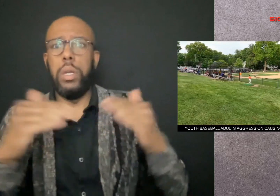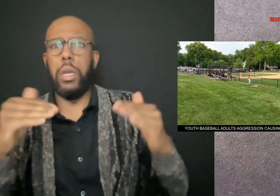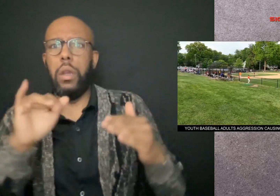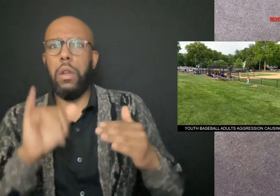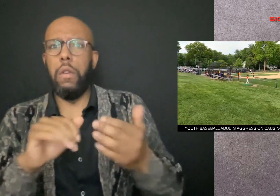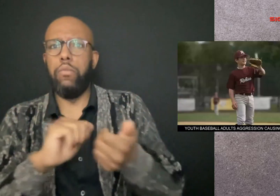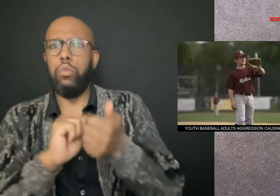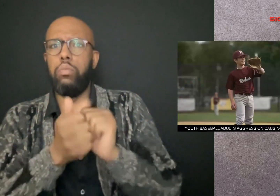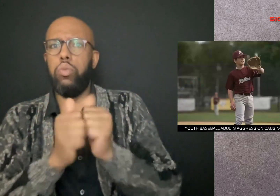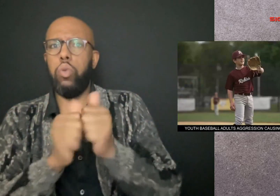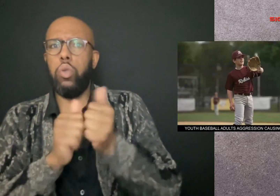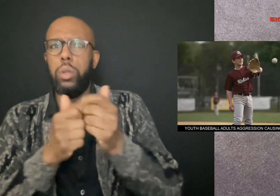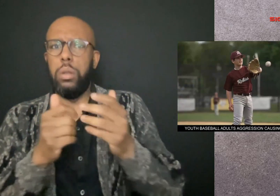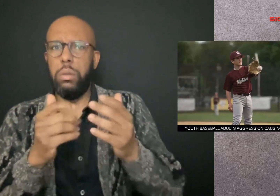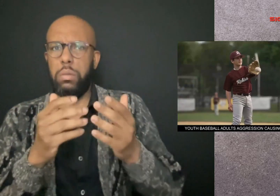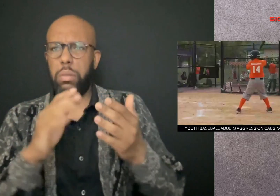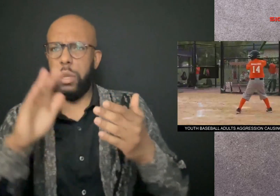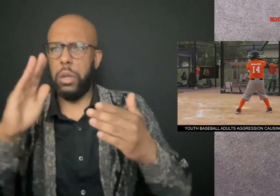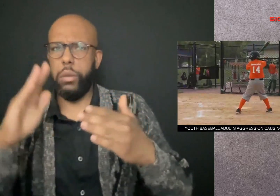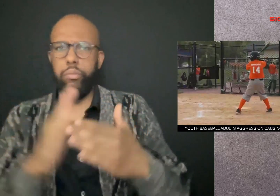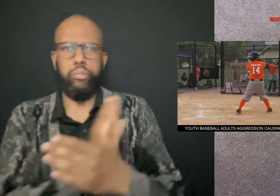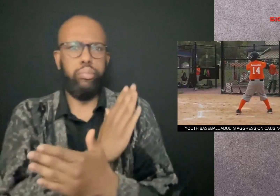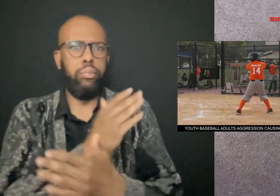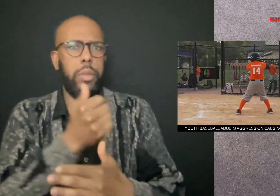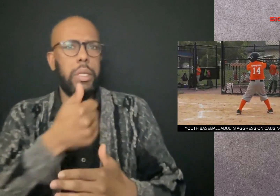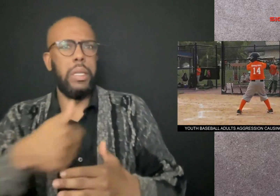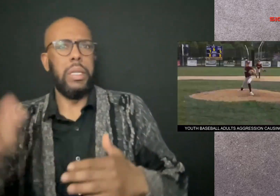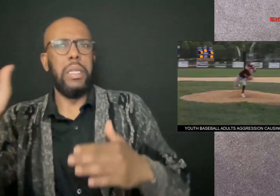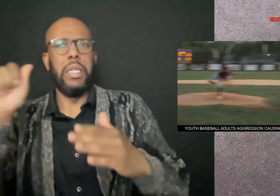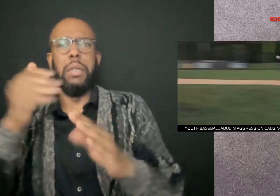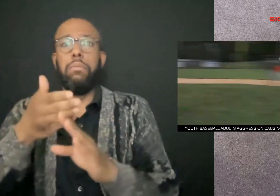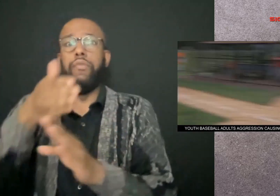to just under 5,000. And at the high school level,